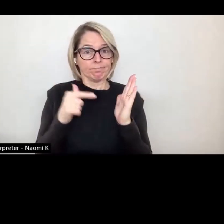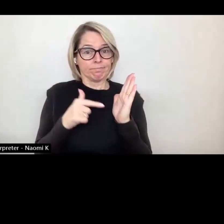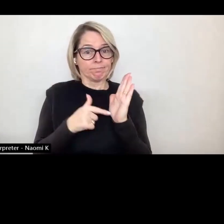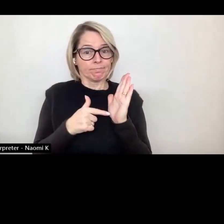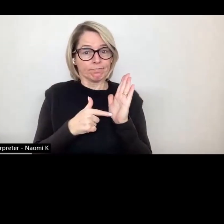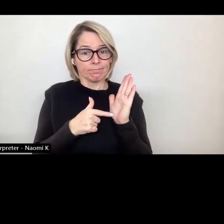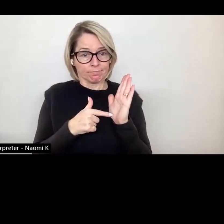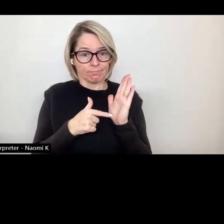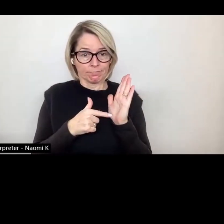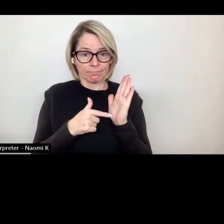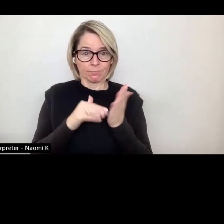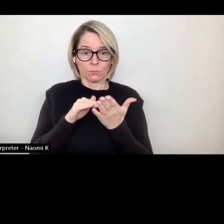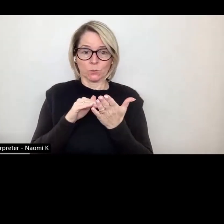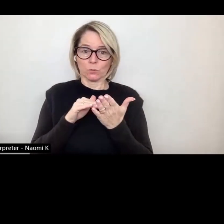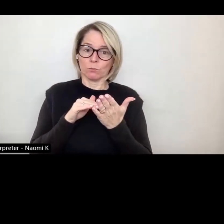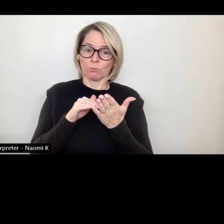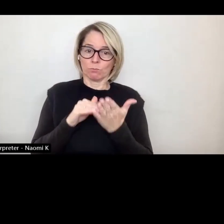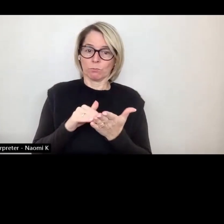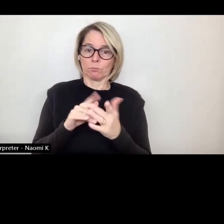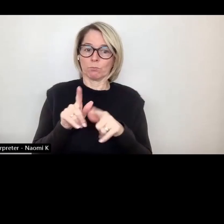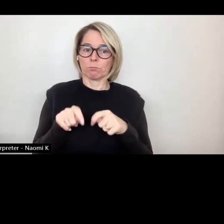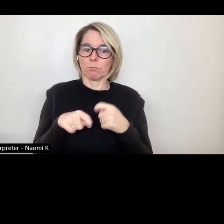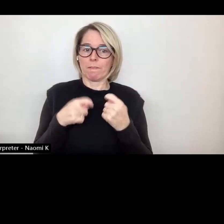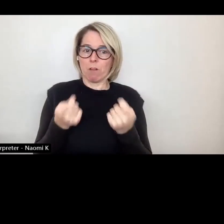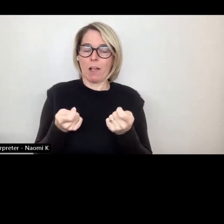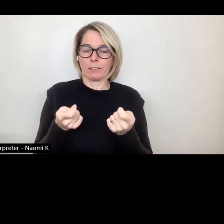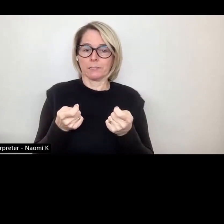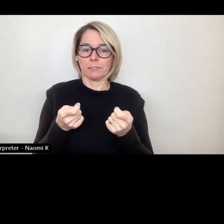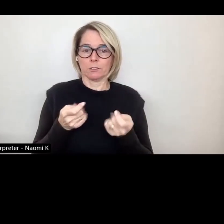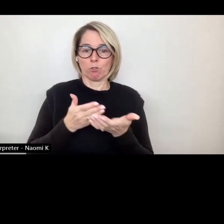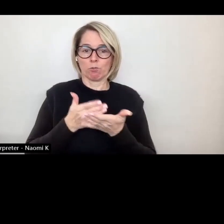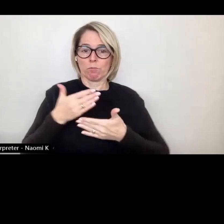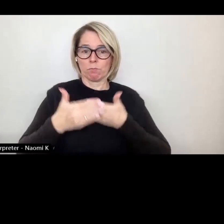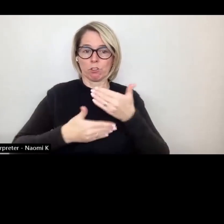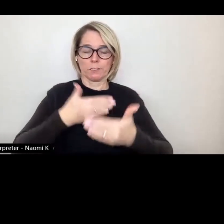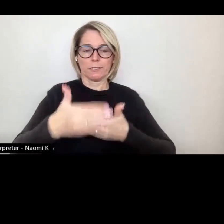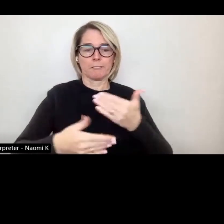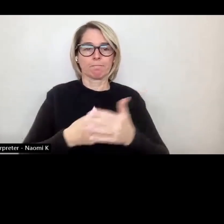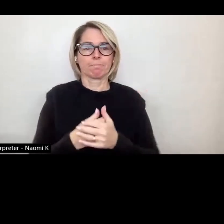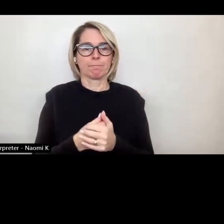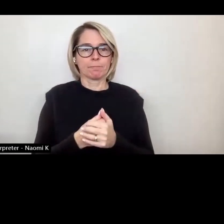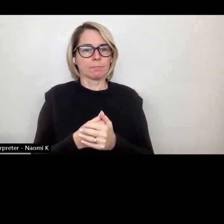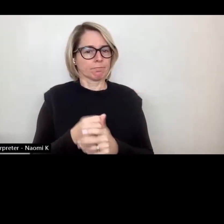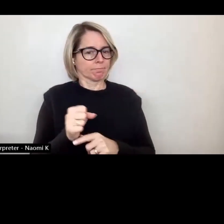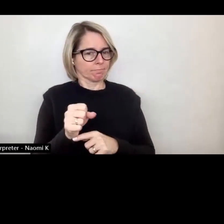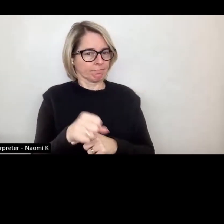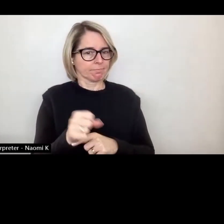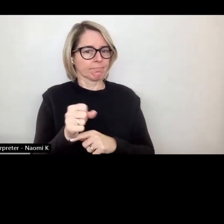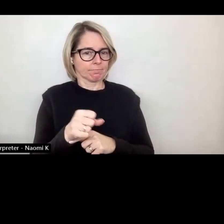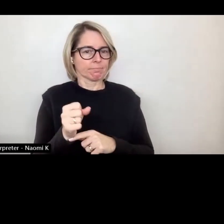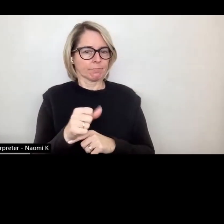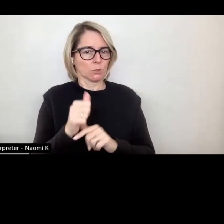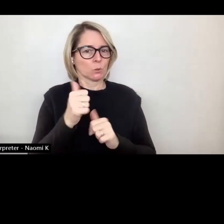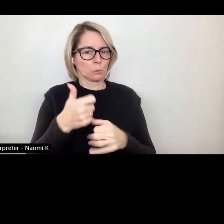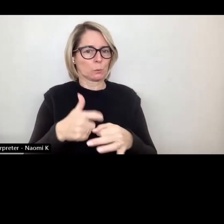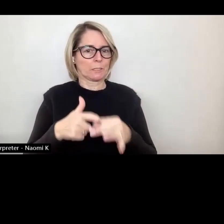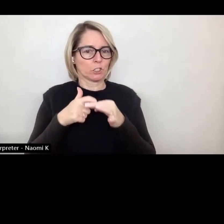That's a good question and it goes to what do we think good looks like from this program.